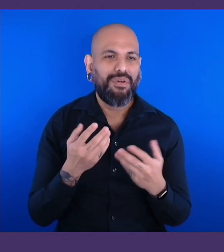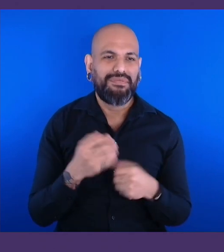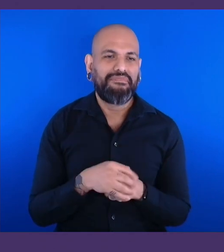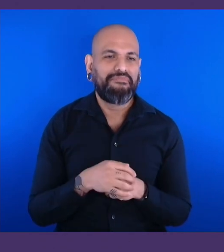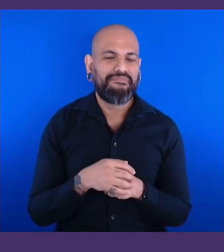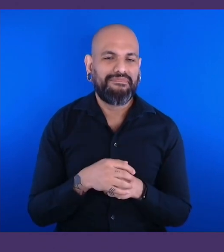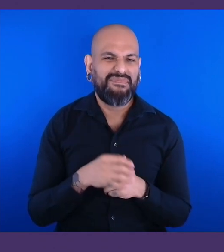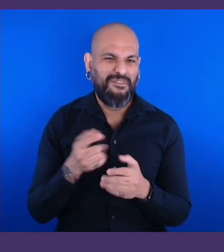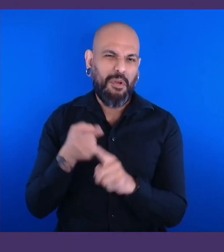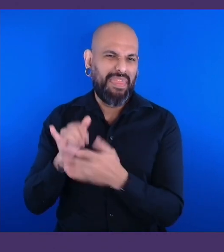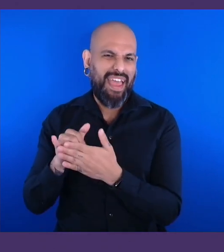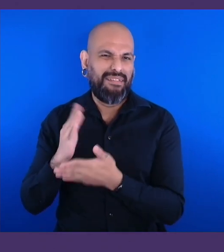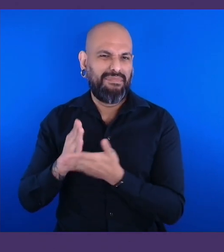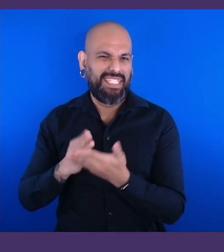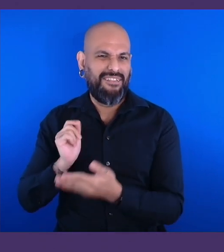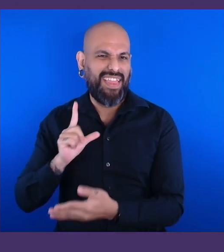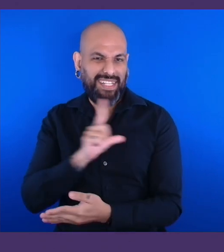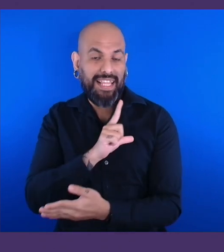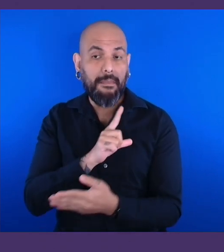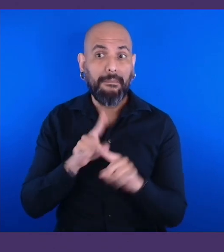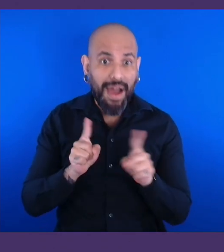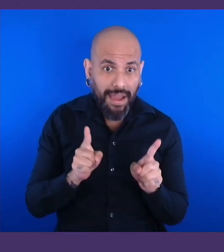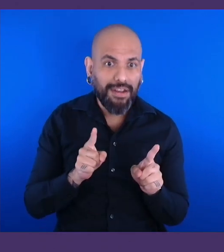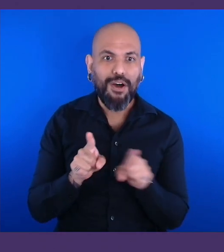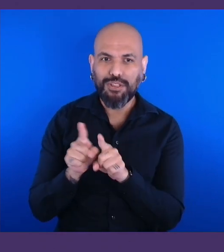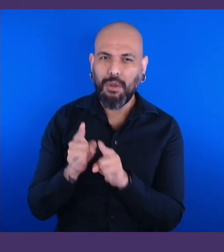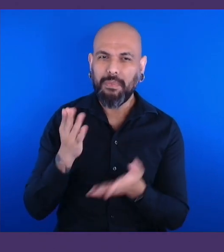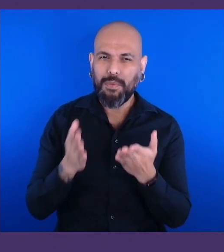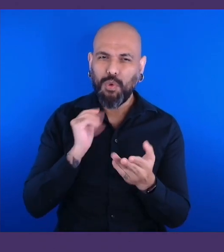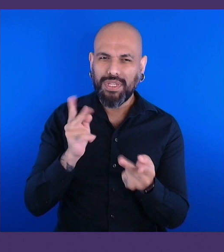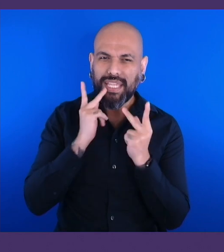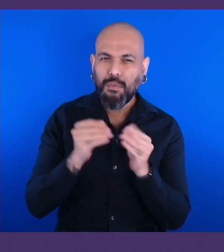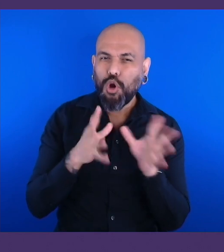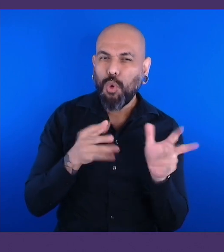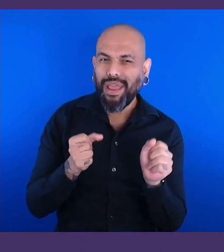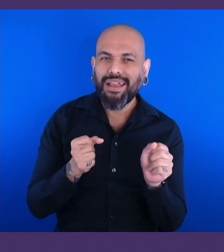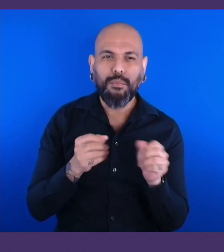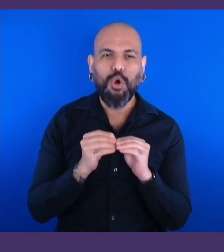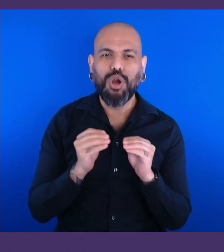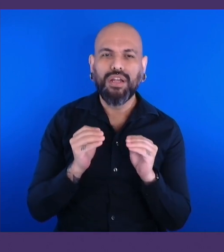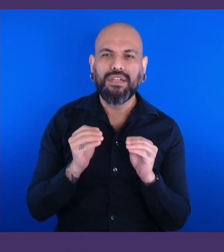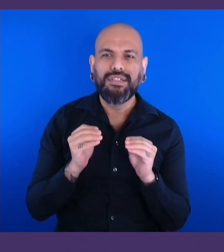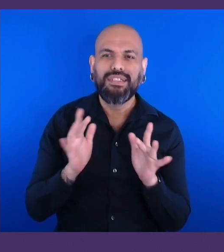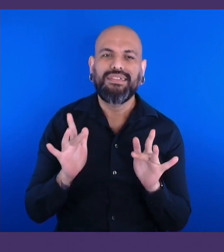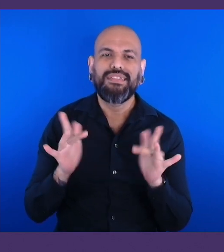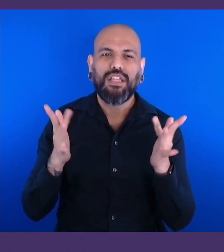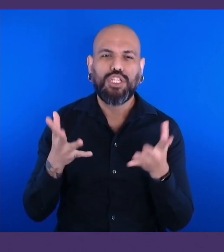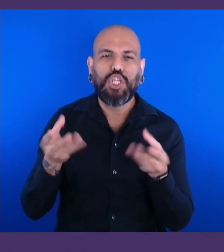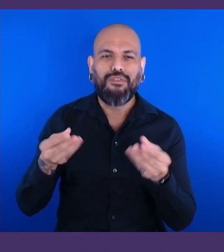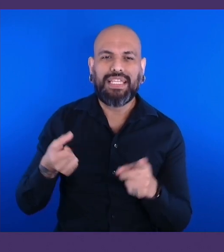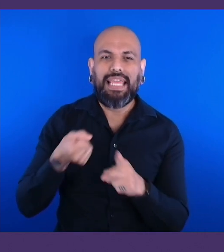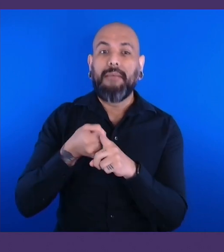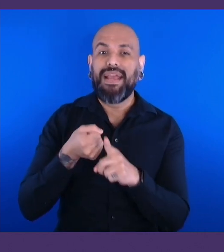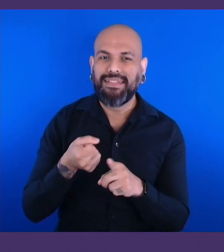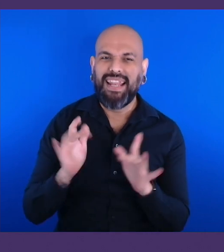Having said that, what we might see more quickly is a kind of softer impact, a bit more around to